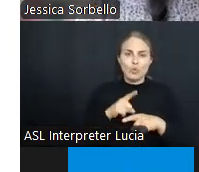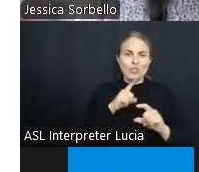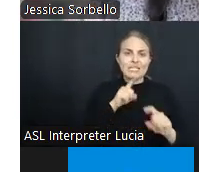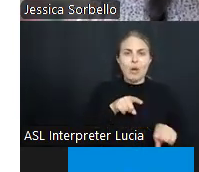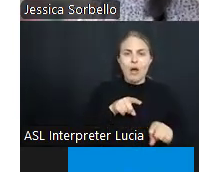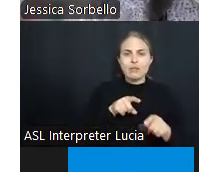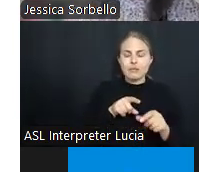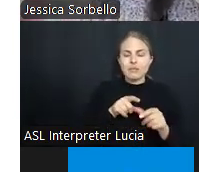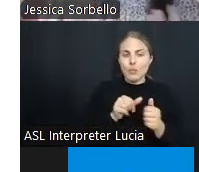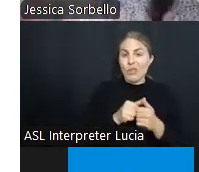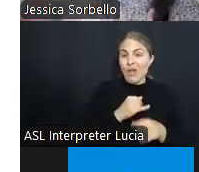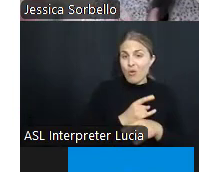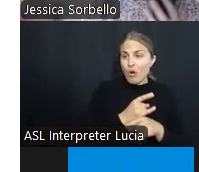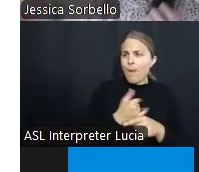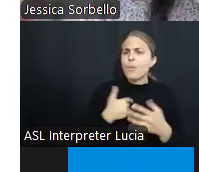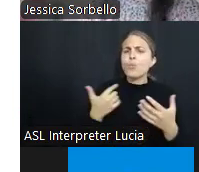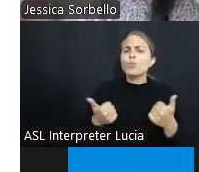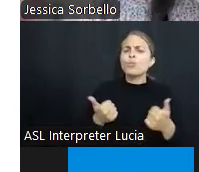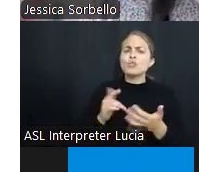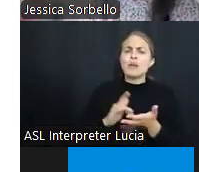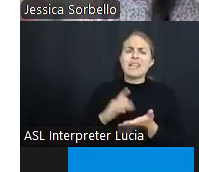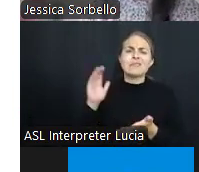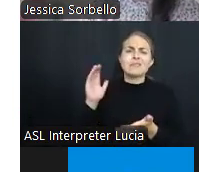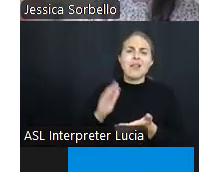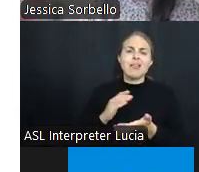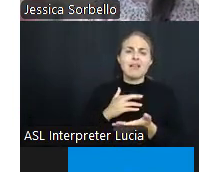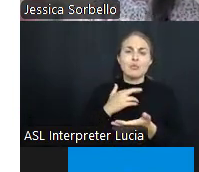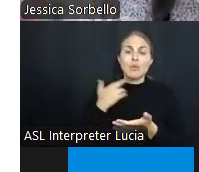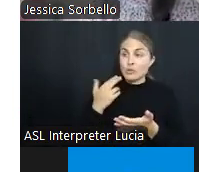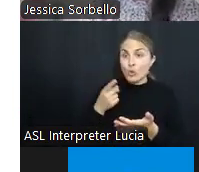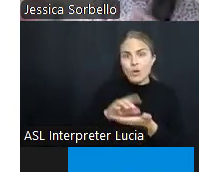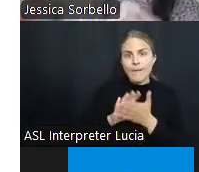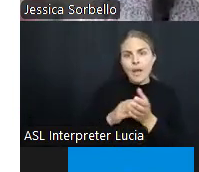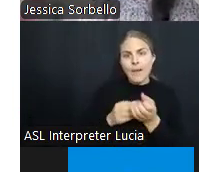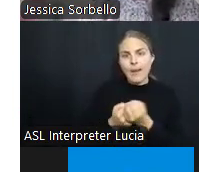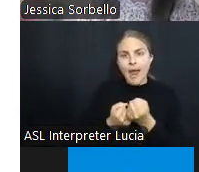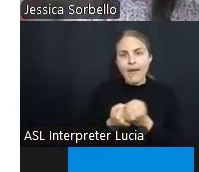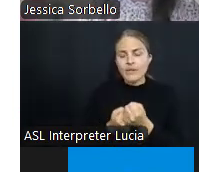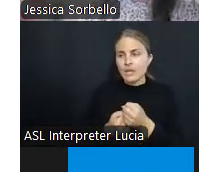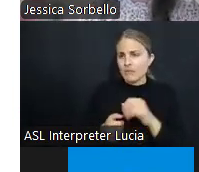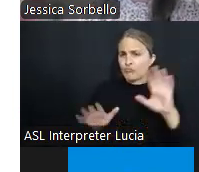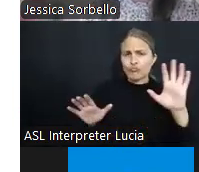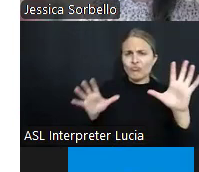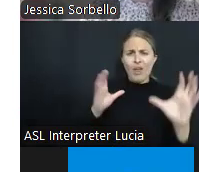the role of guiding them through, you know, potential recovery. You are working with them to mitigate that risk and